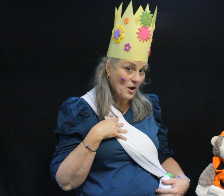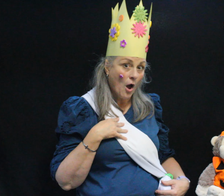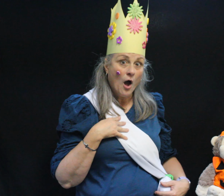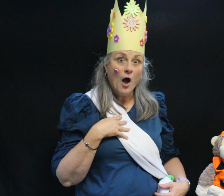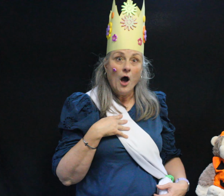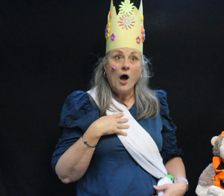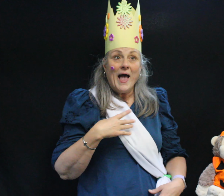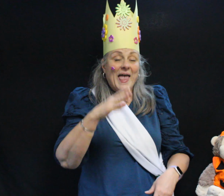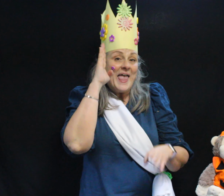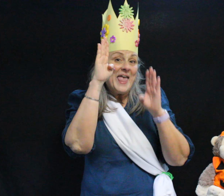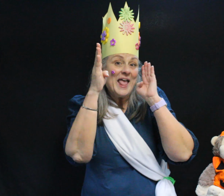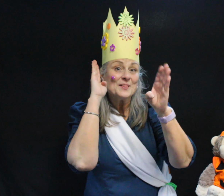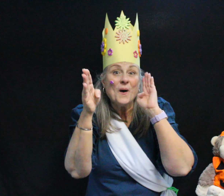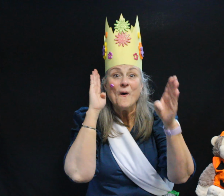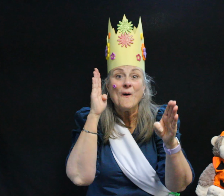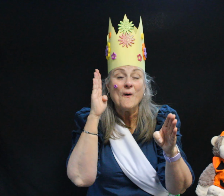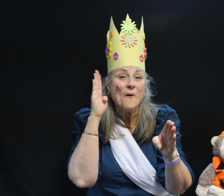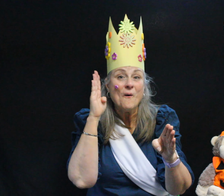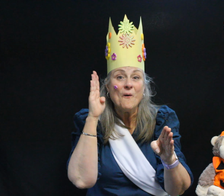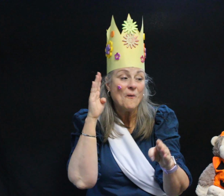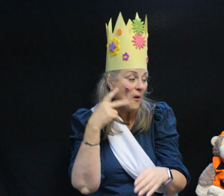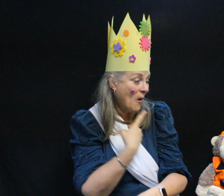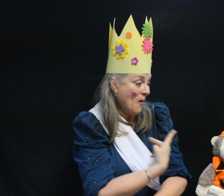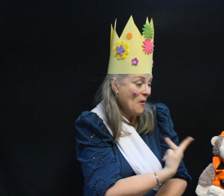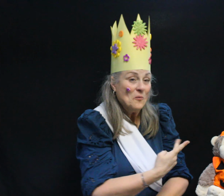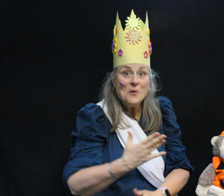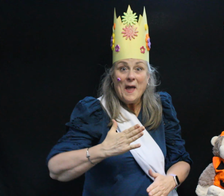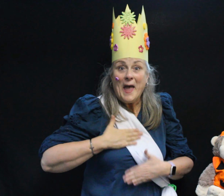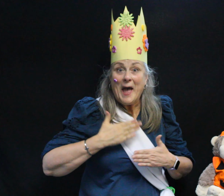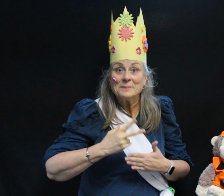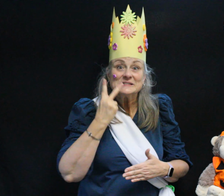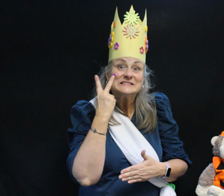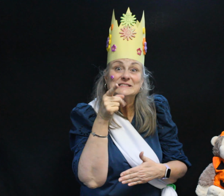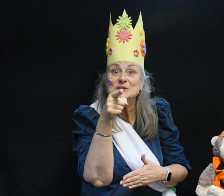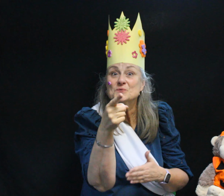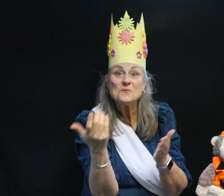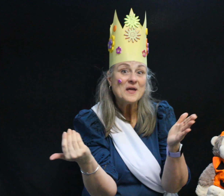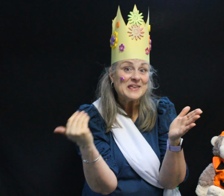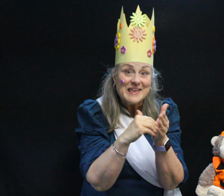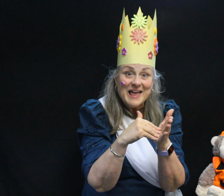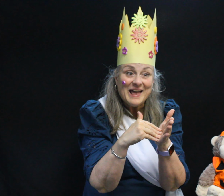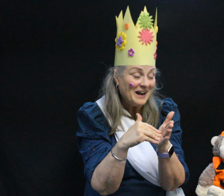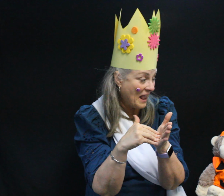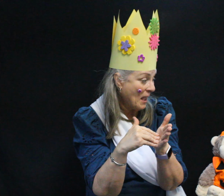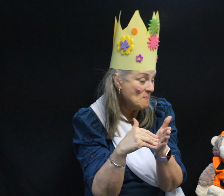Hello! We are so happy to see you again.